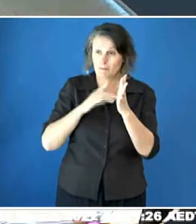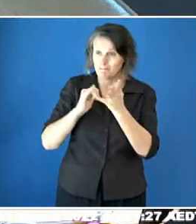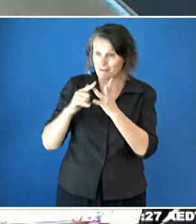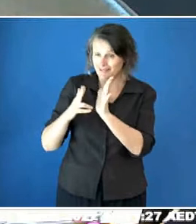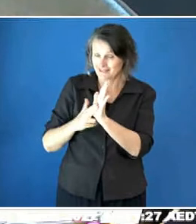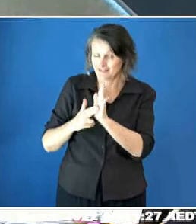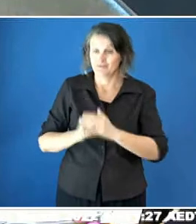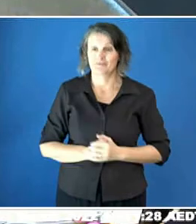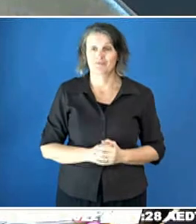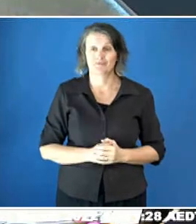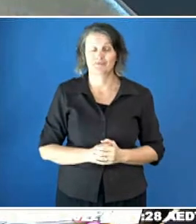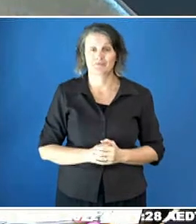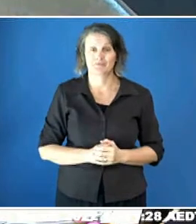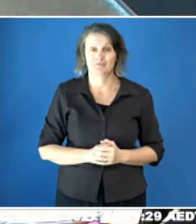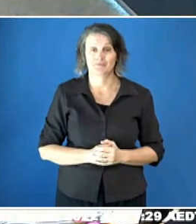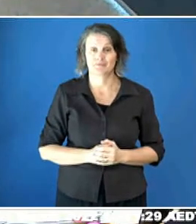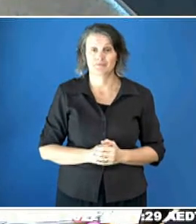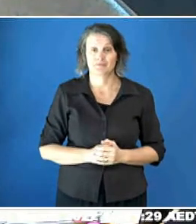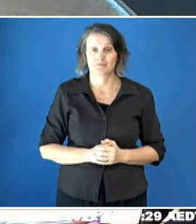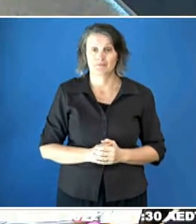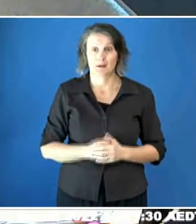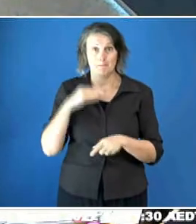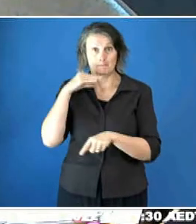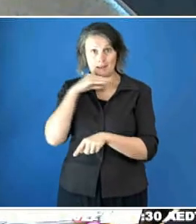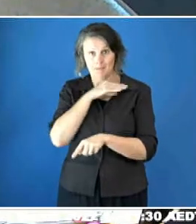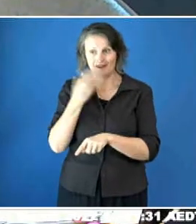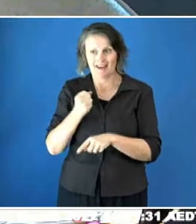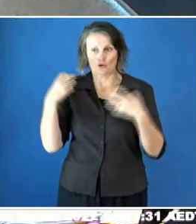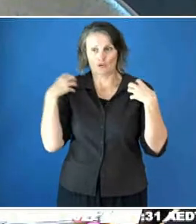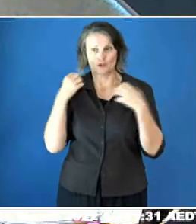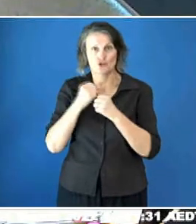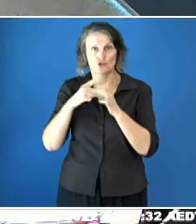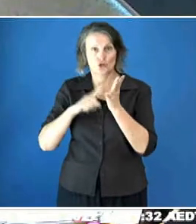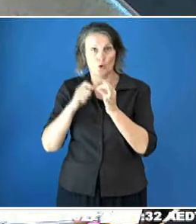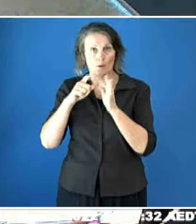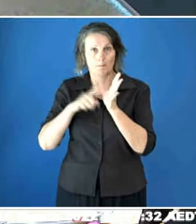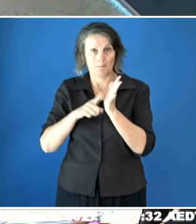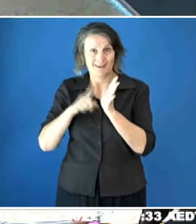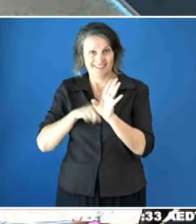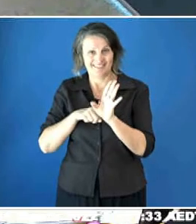Commissioner Galbally is joining the hearing from Melbourne, and you will be able to see Commissioner Galbally on the screen.